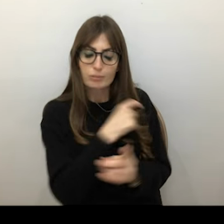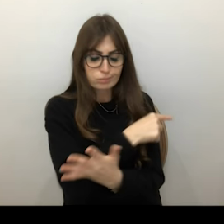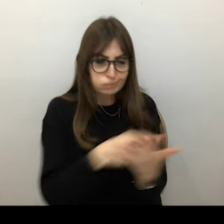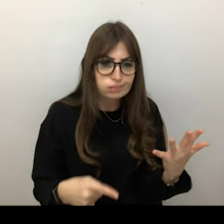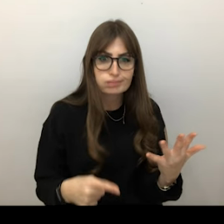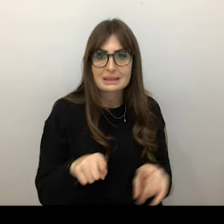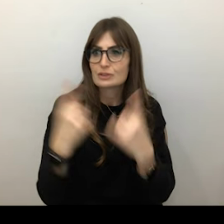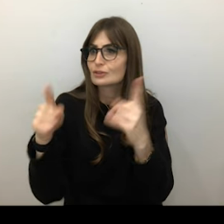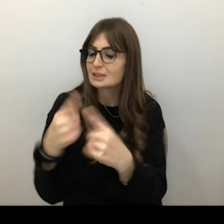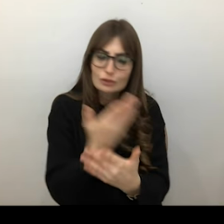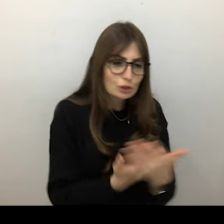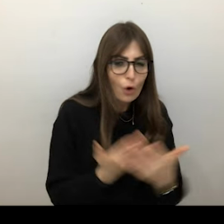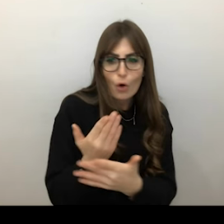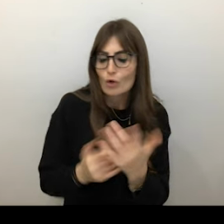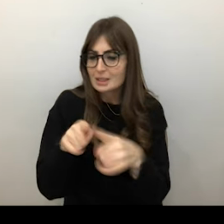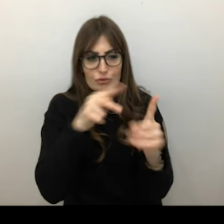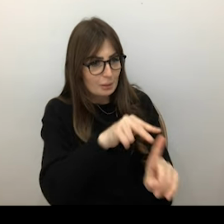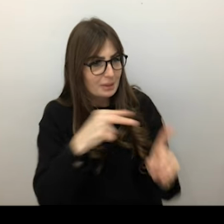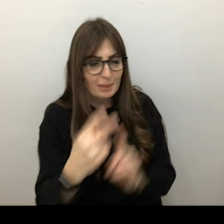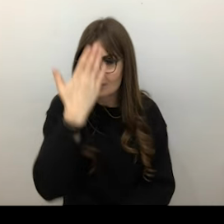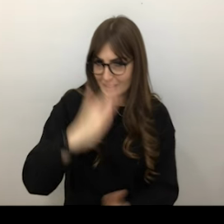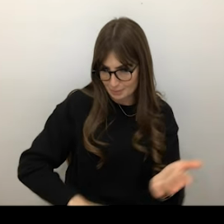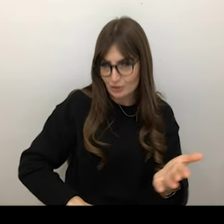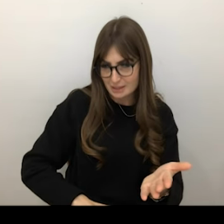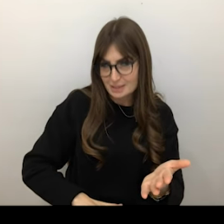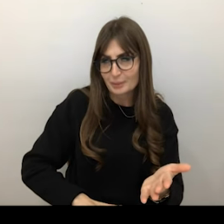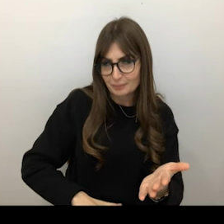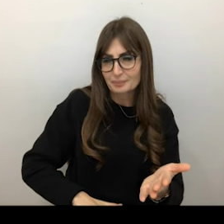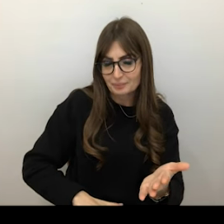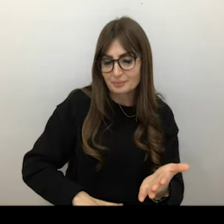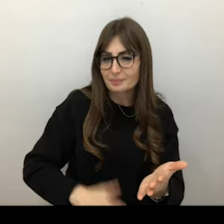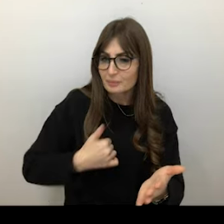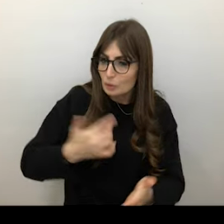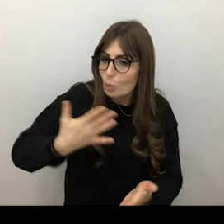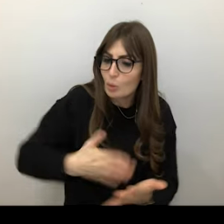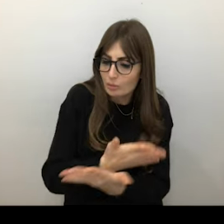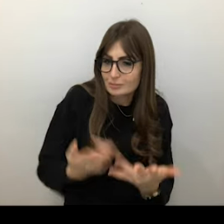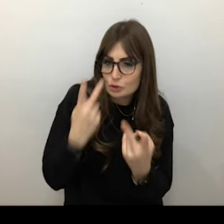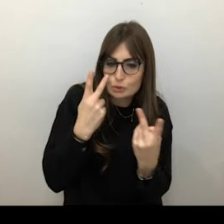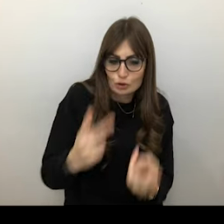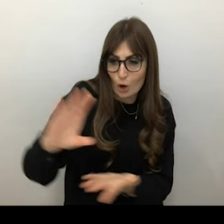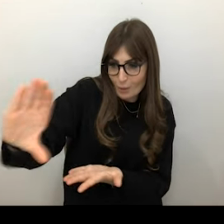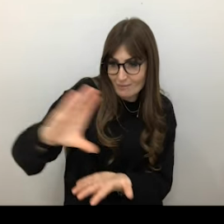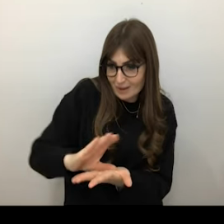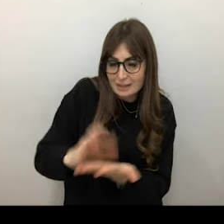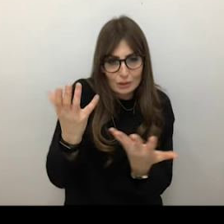a multitude of different stories and perspectives and experiences. And we certainly want this fund to reflect that.